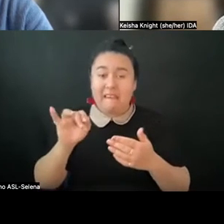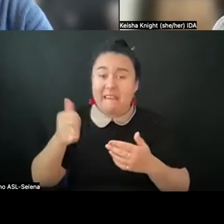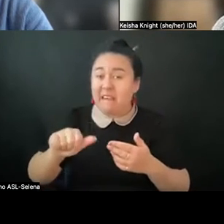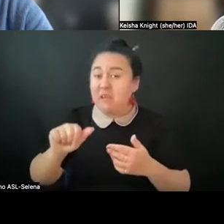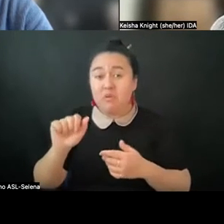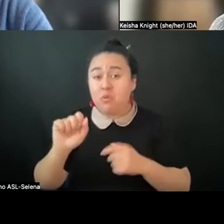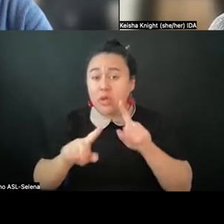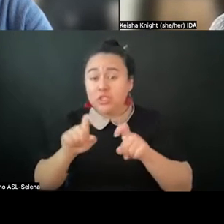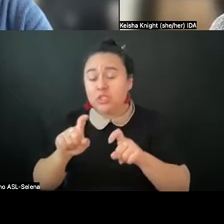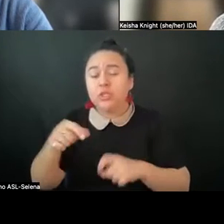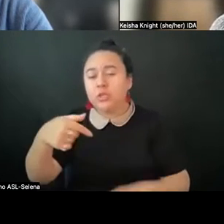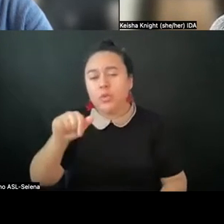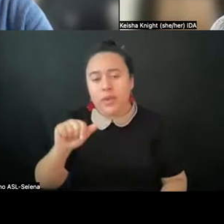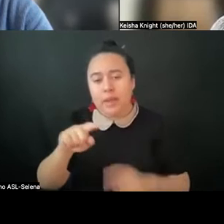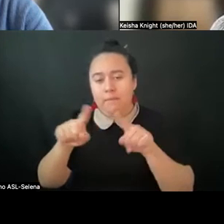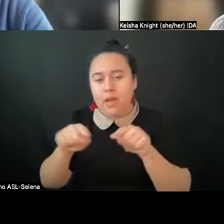After the presentation, at around 10:00 a.m.